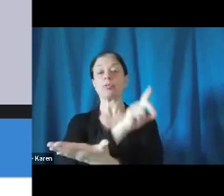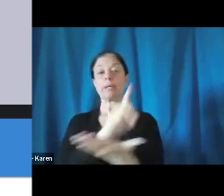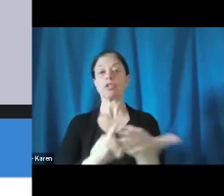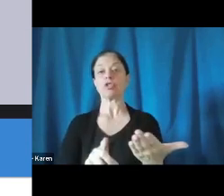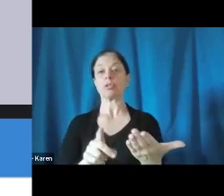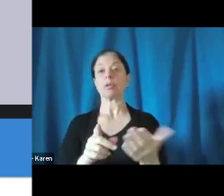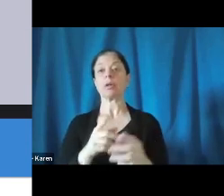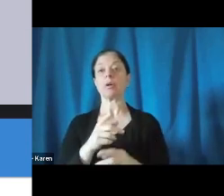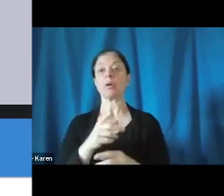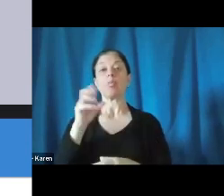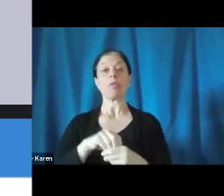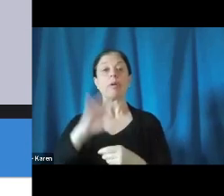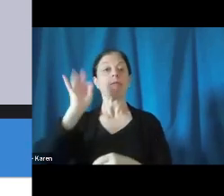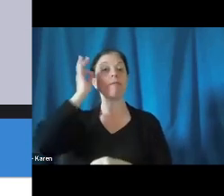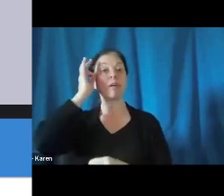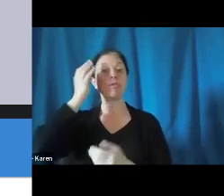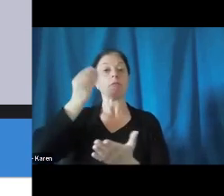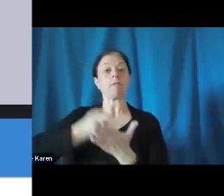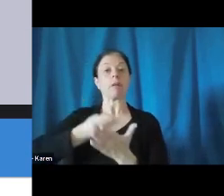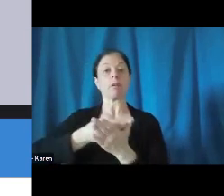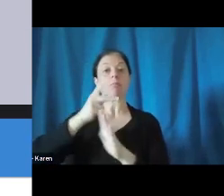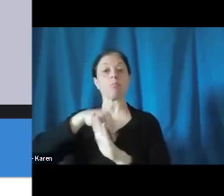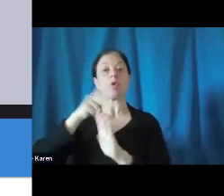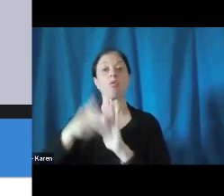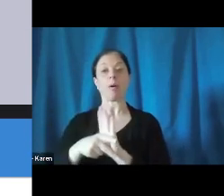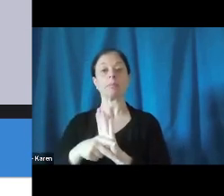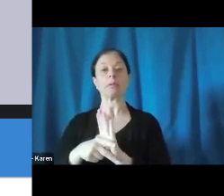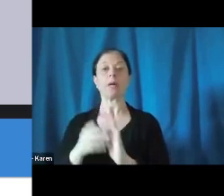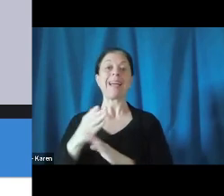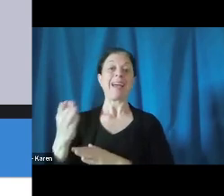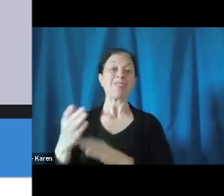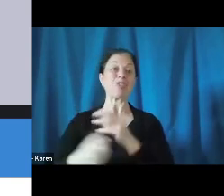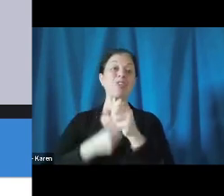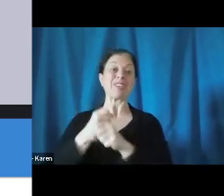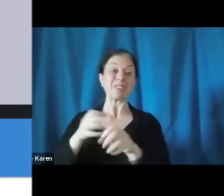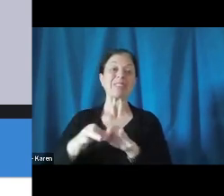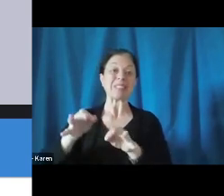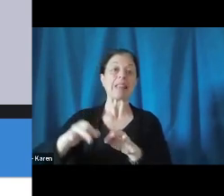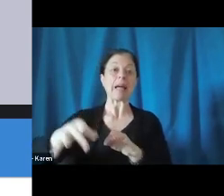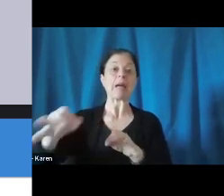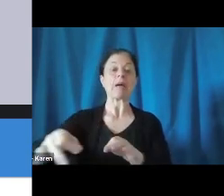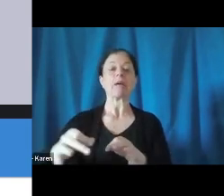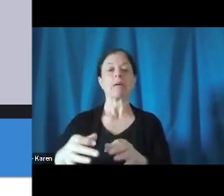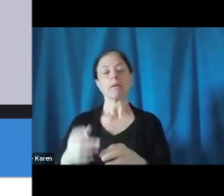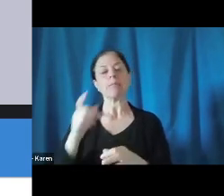504 sit-ins in the mid-1970s, where the Roe habilitation act prohibited discrimination in federally funded